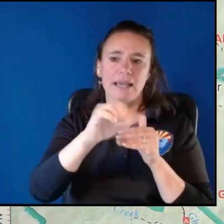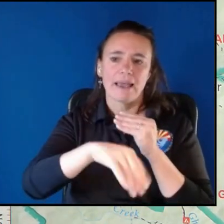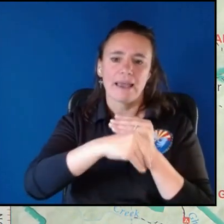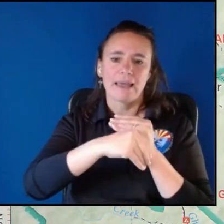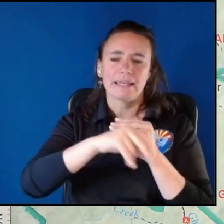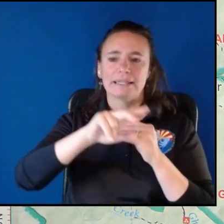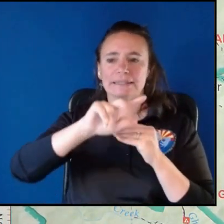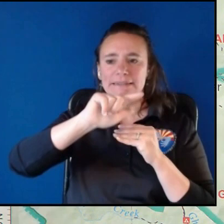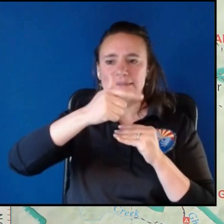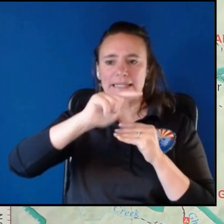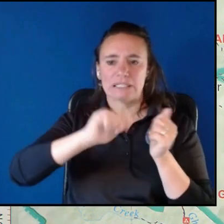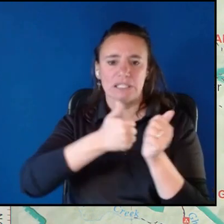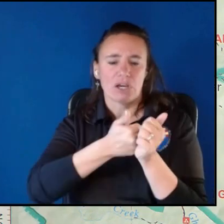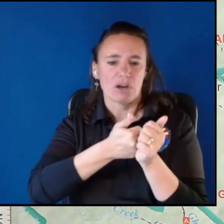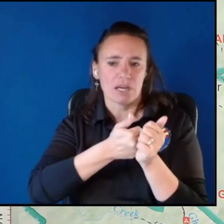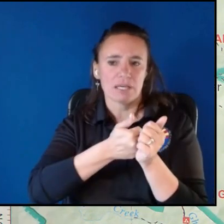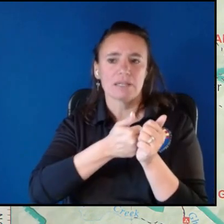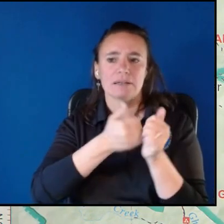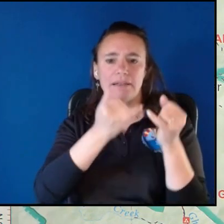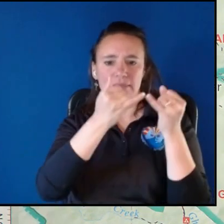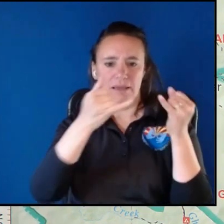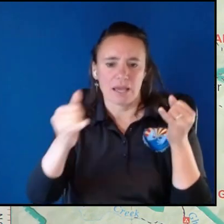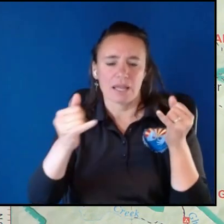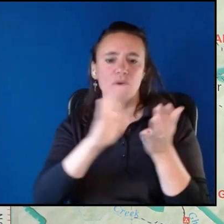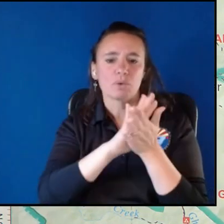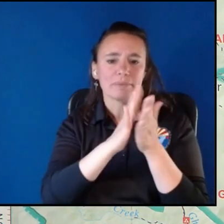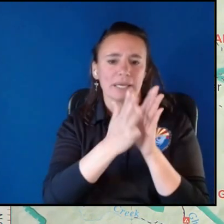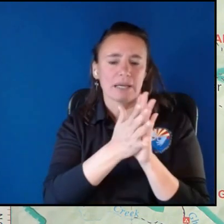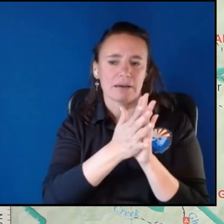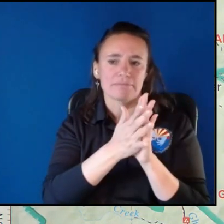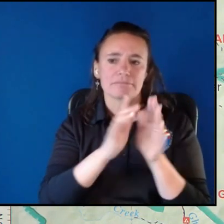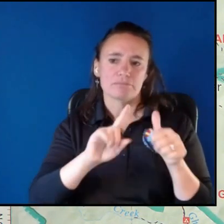primary when that is completed. So, using the bulldozer just to